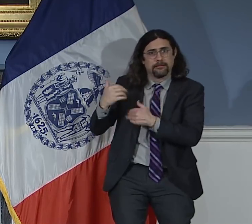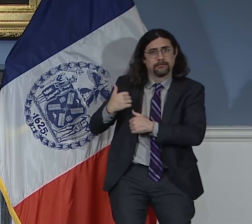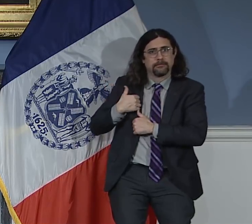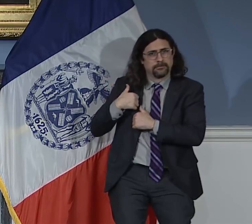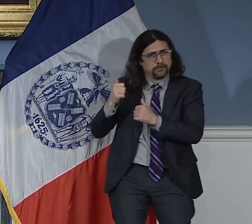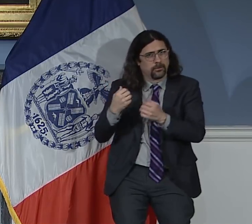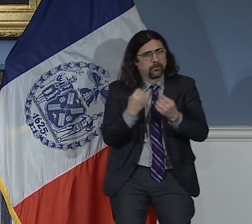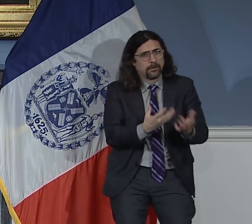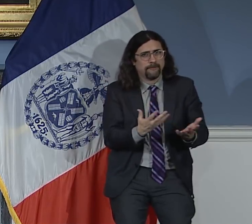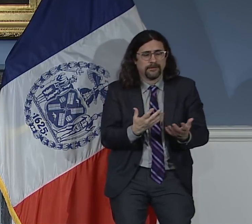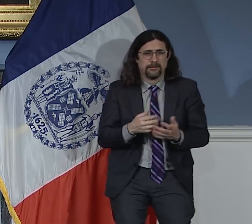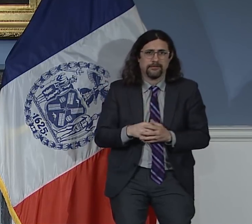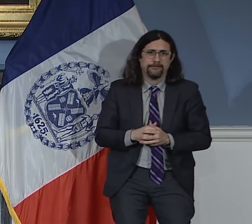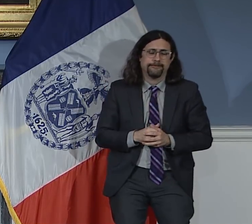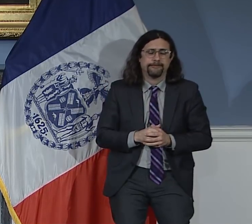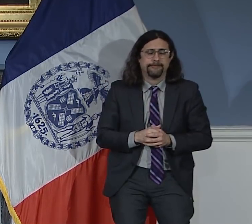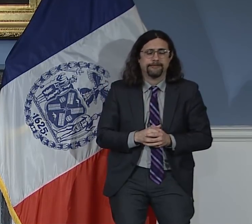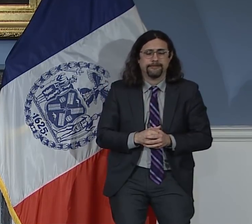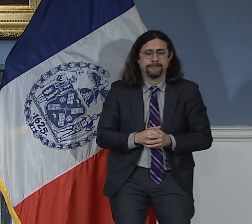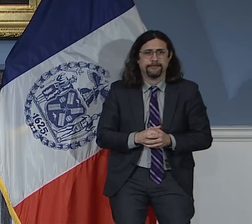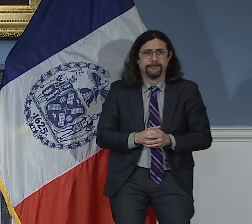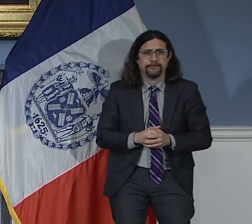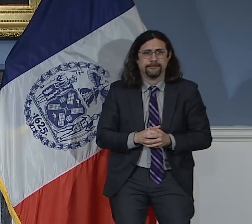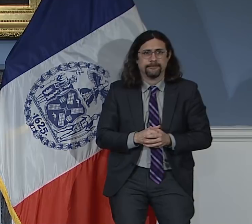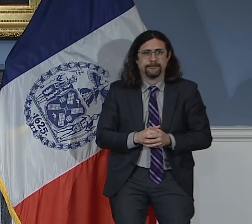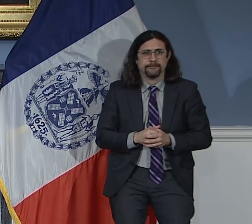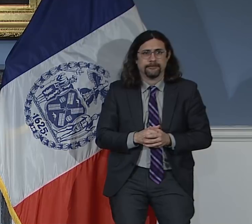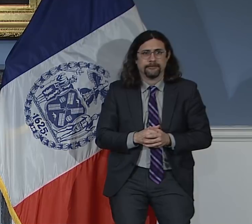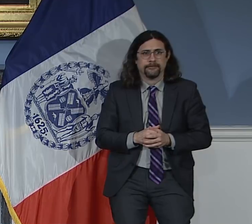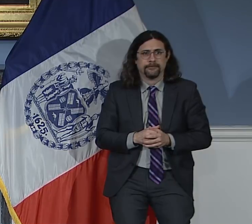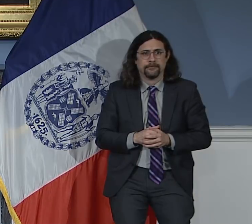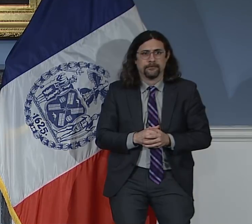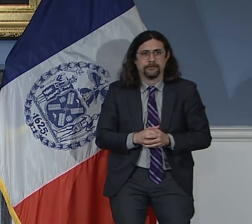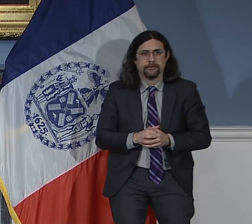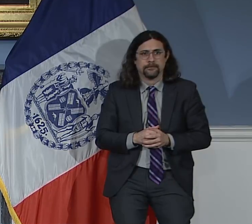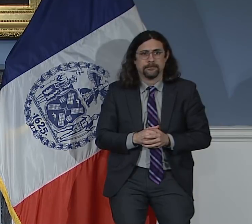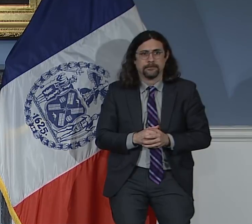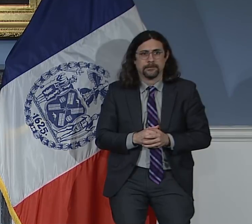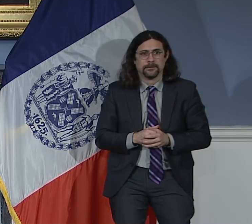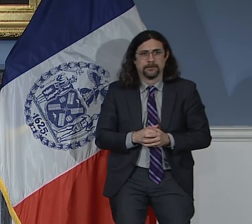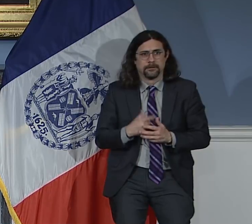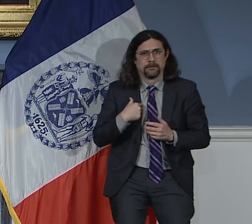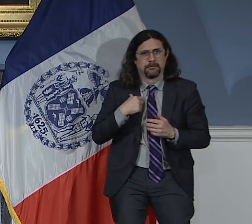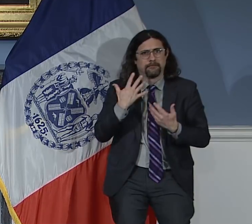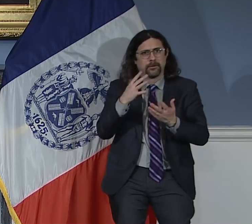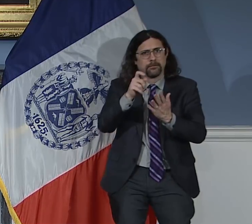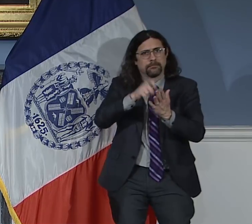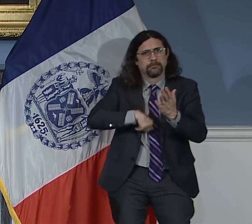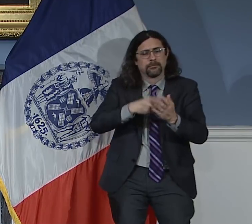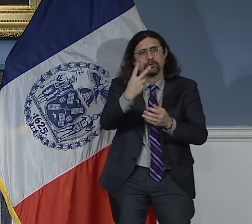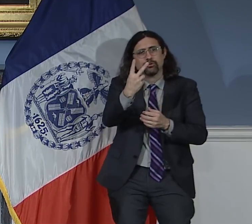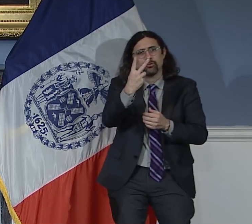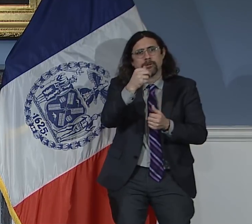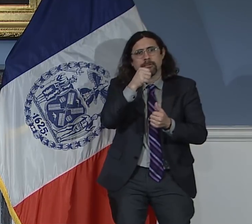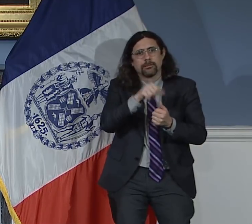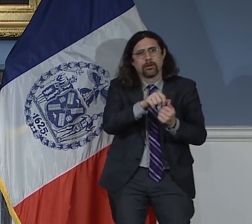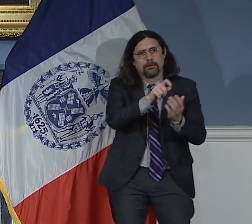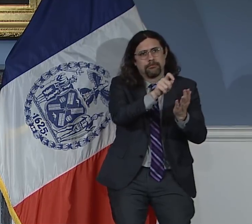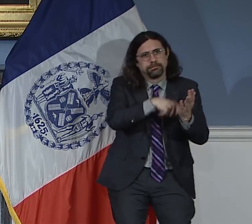MILITARY CAN BRING TO BR.EA I'E VSNTE T WO LETTERS THIS